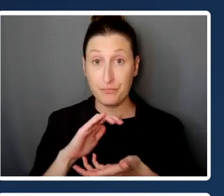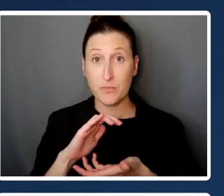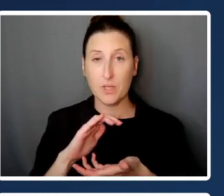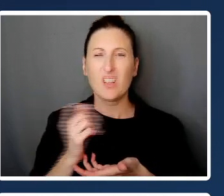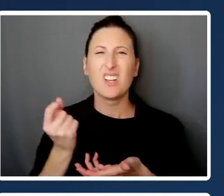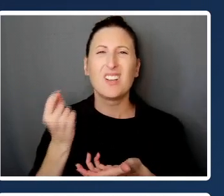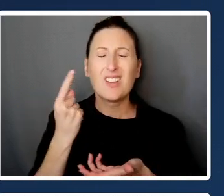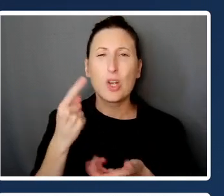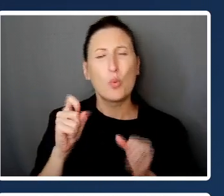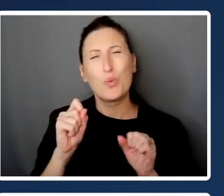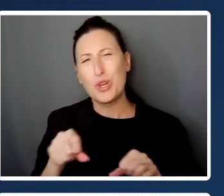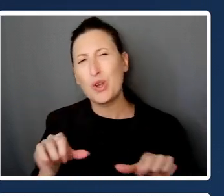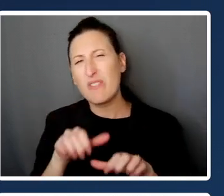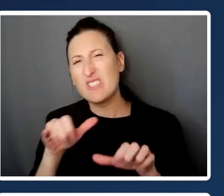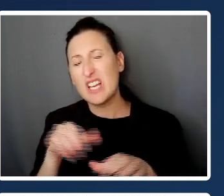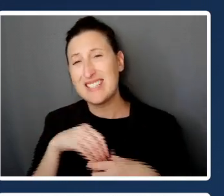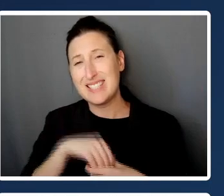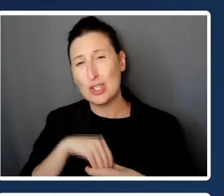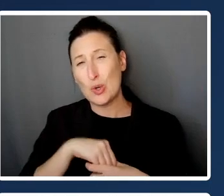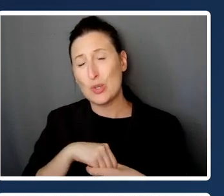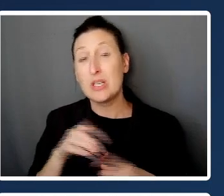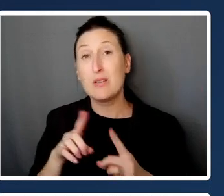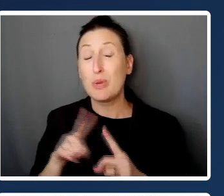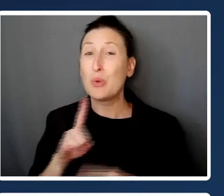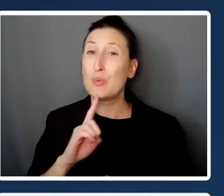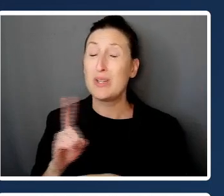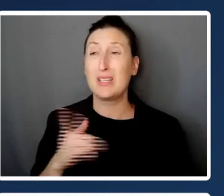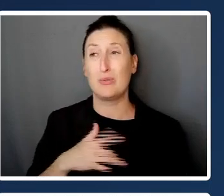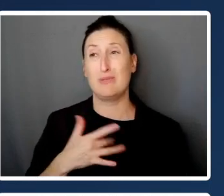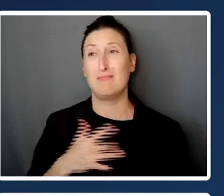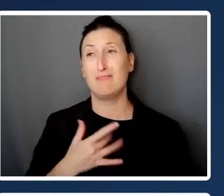you know, internally as well. But it was really generous of the Cooper Hewitt Museum to give us